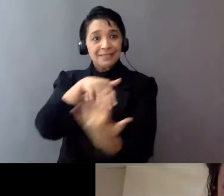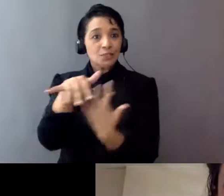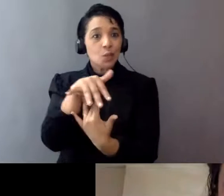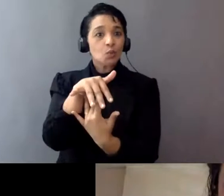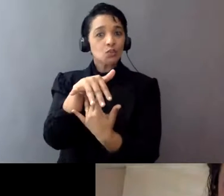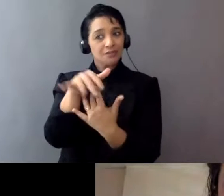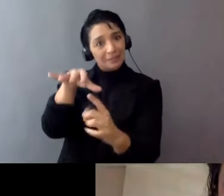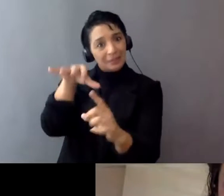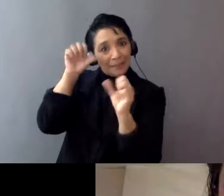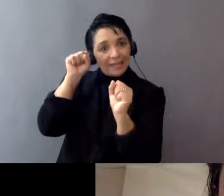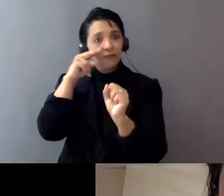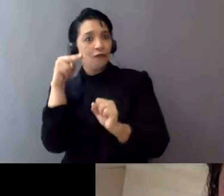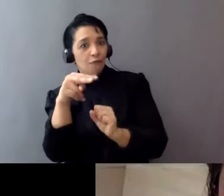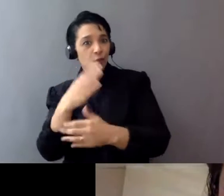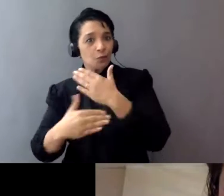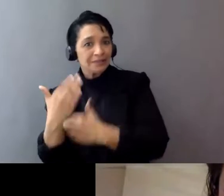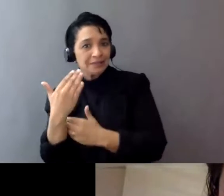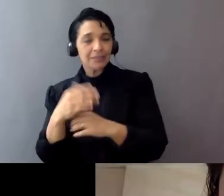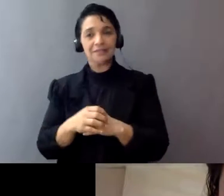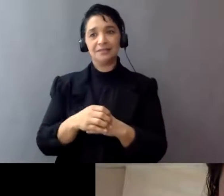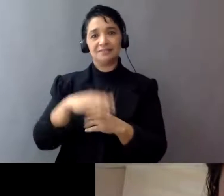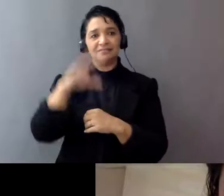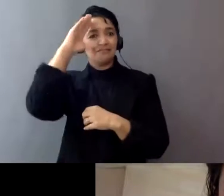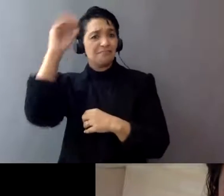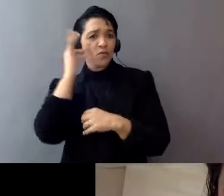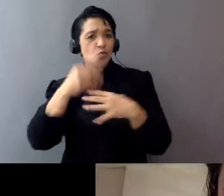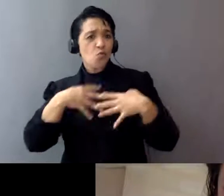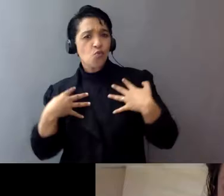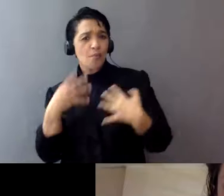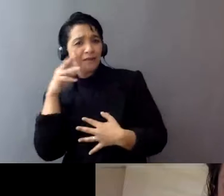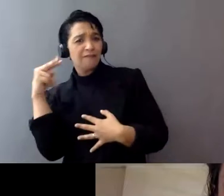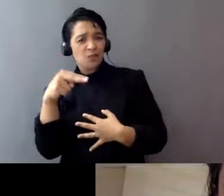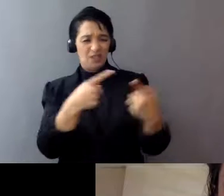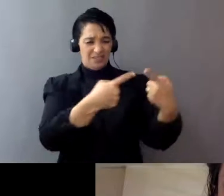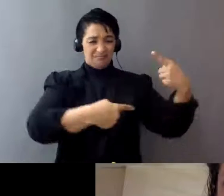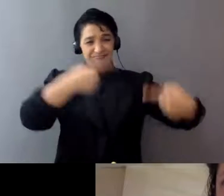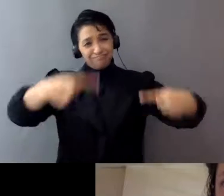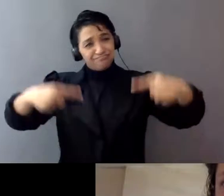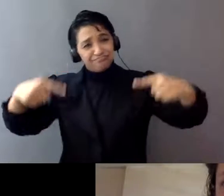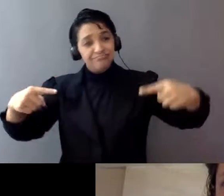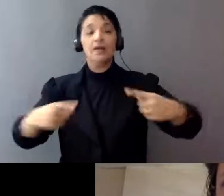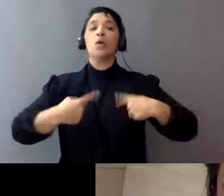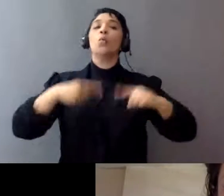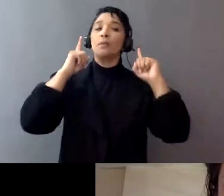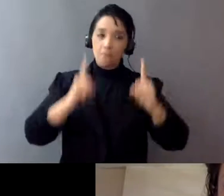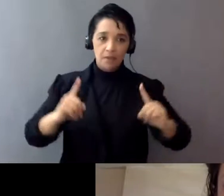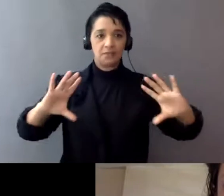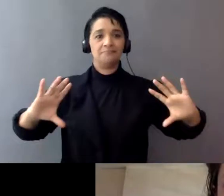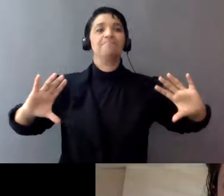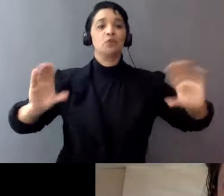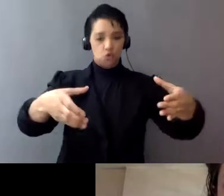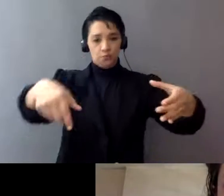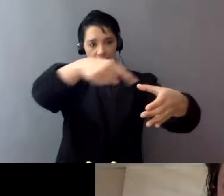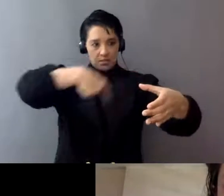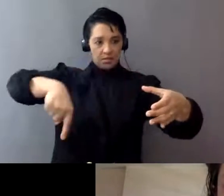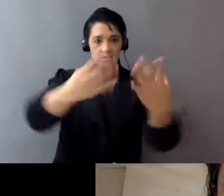I would say that, we need to have an agreement and have a group that actually sits down and